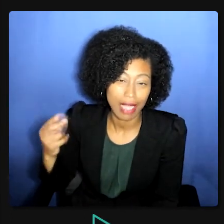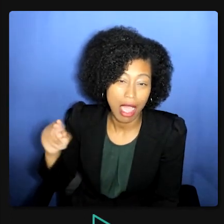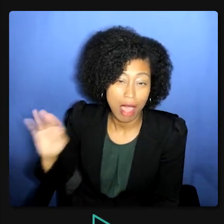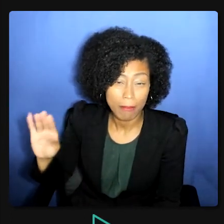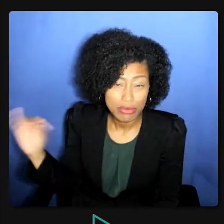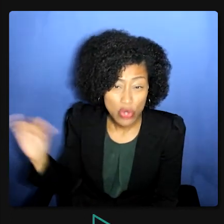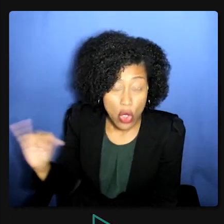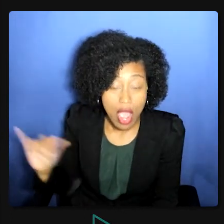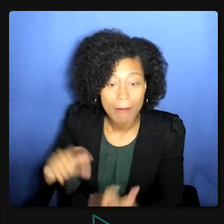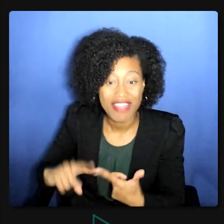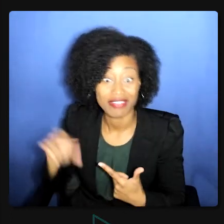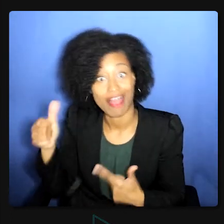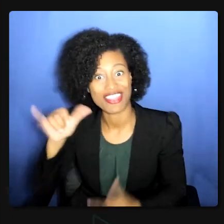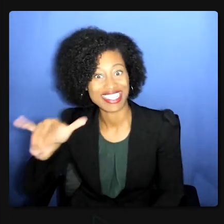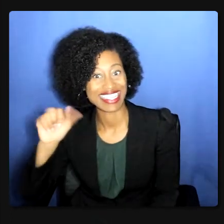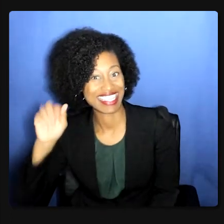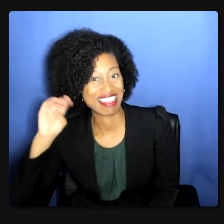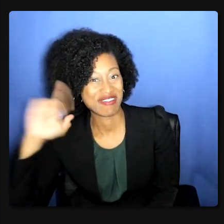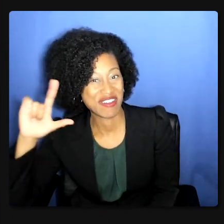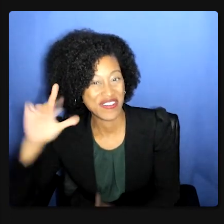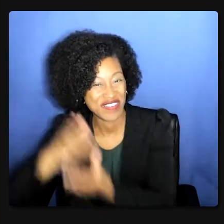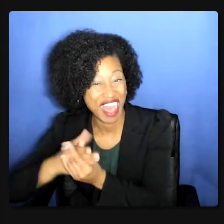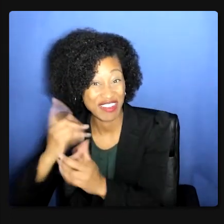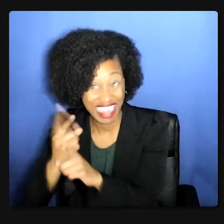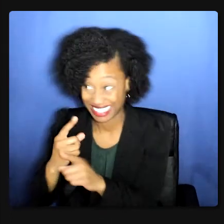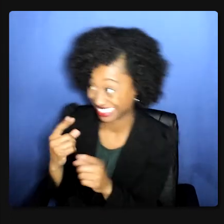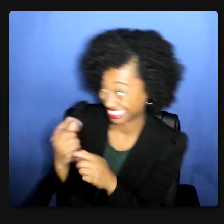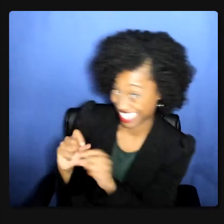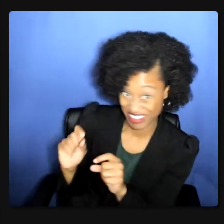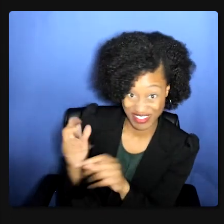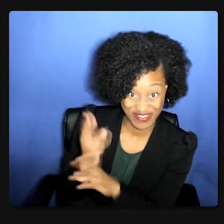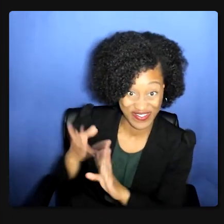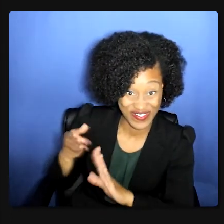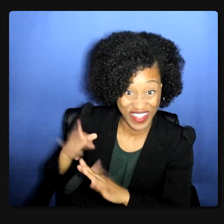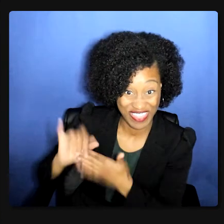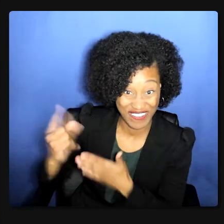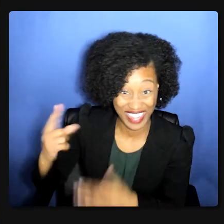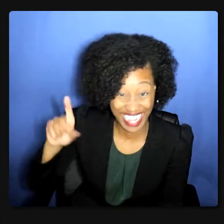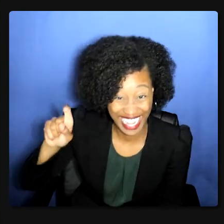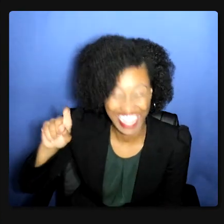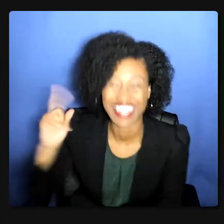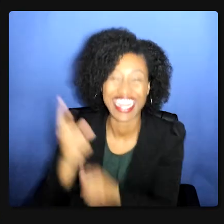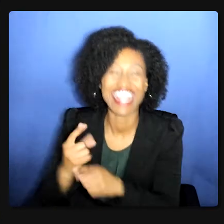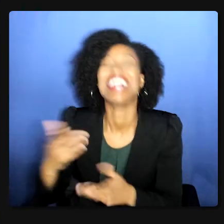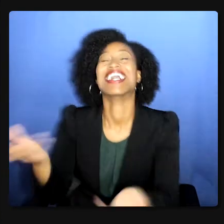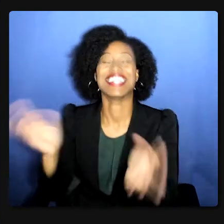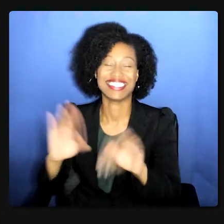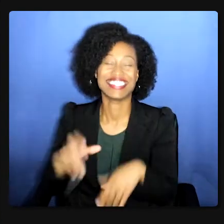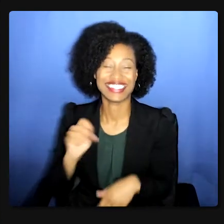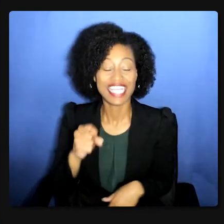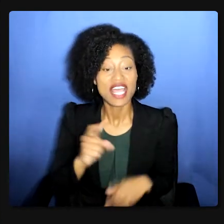[Dimitris] Yeah. [Amie] So it's also another YAML, safe to run this one, right? [Dimitris] Yeah, it's actually an HTTP server, right?